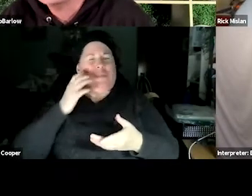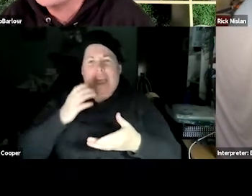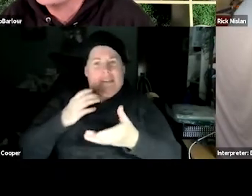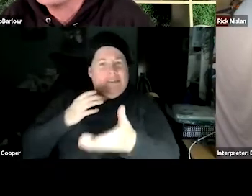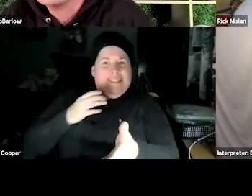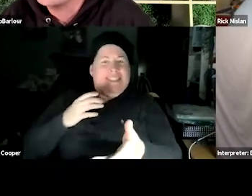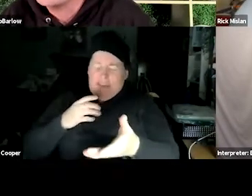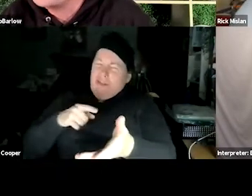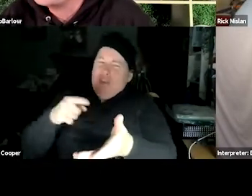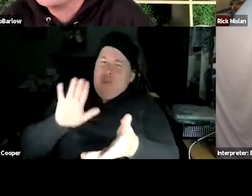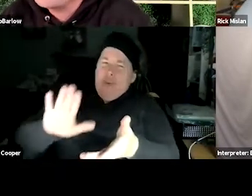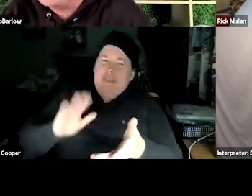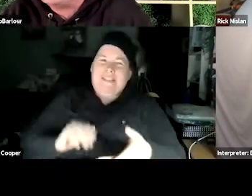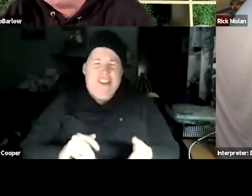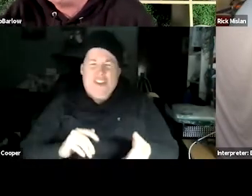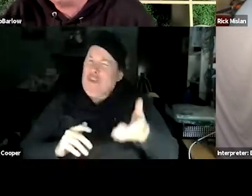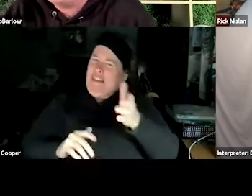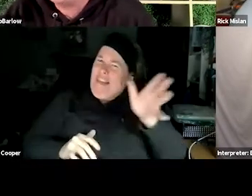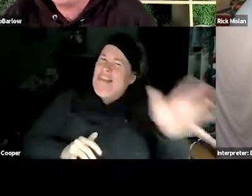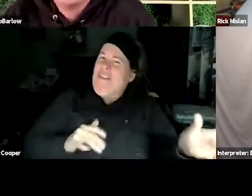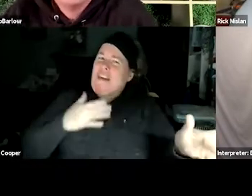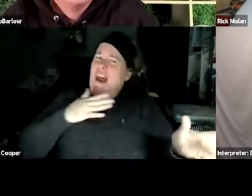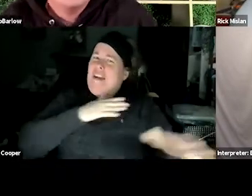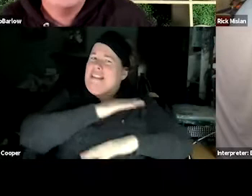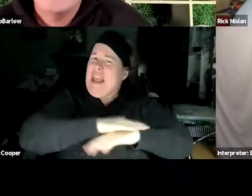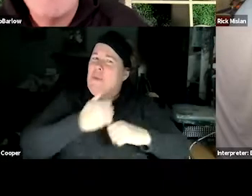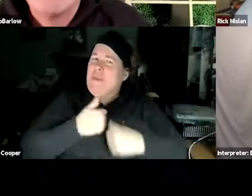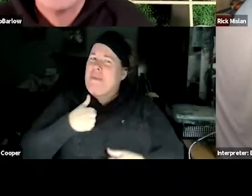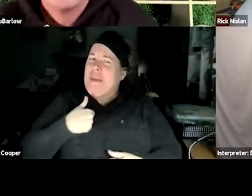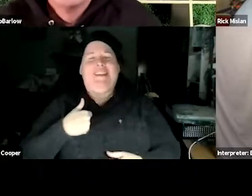CalebBarlow: Yeah. CalebBarlow: Just leave this on a table with me. CalebBarlow: Um, Rick Mislan: What she